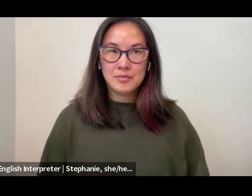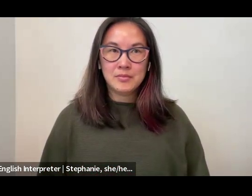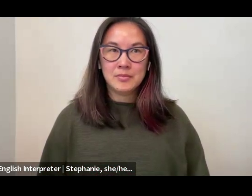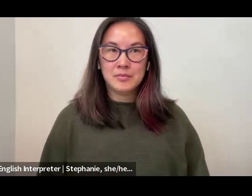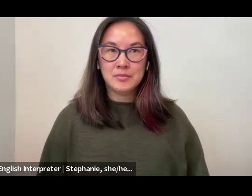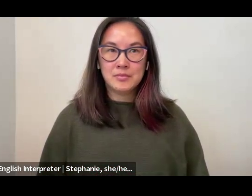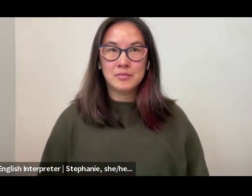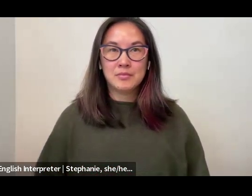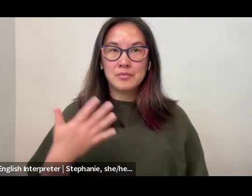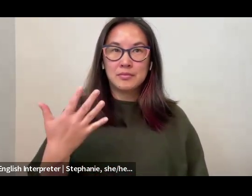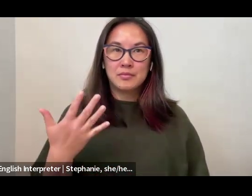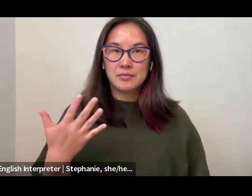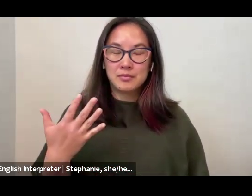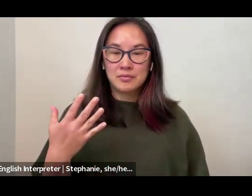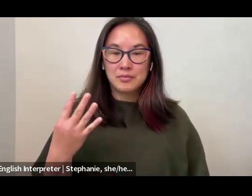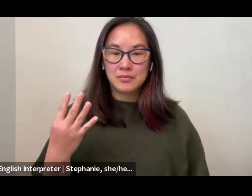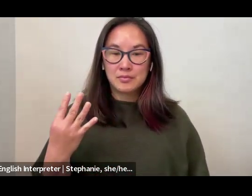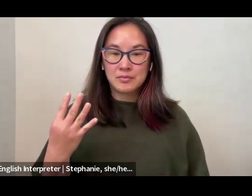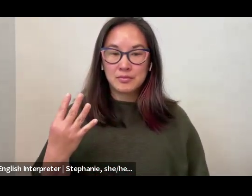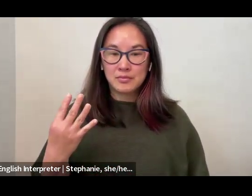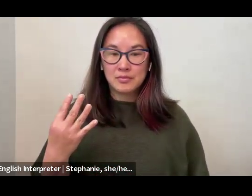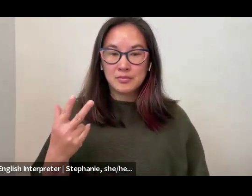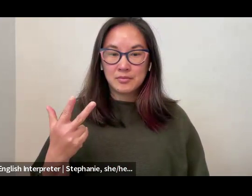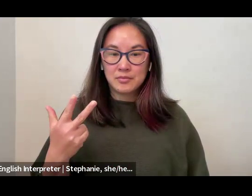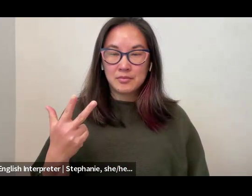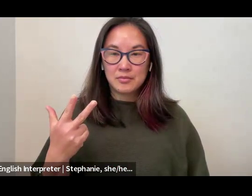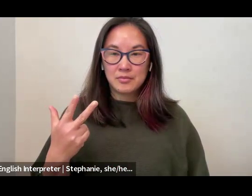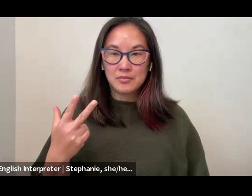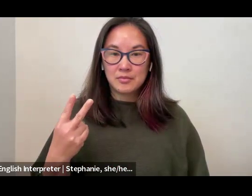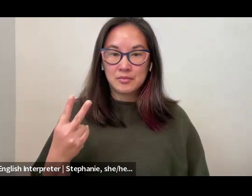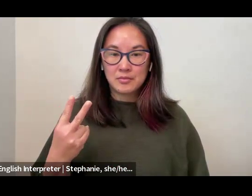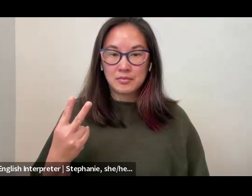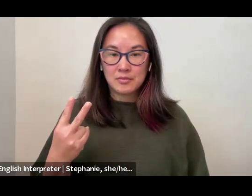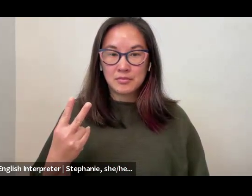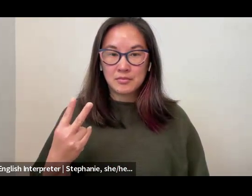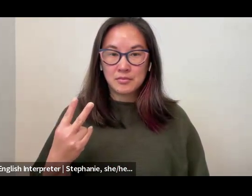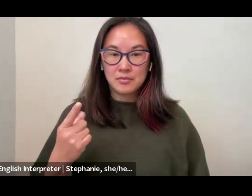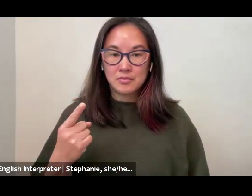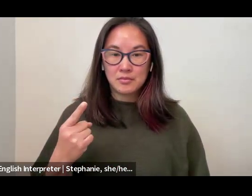Five, four, three, two, one.